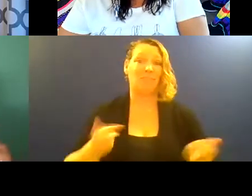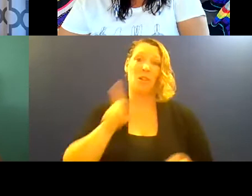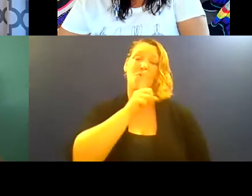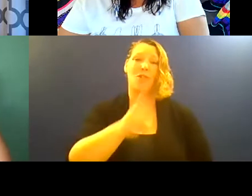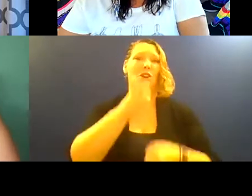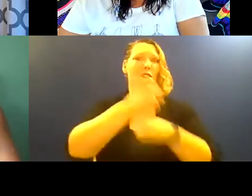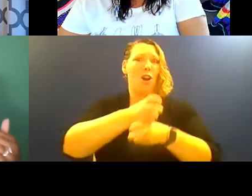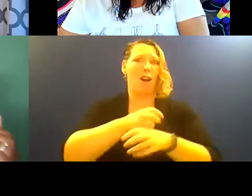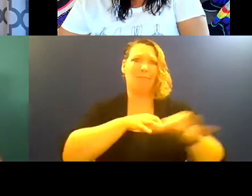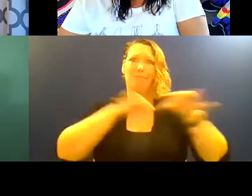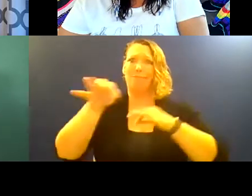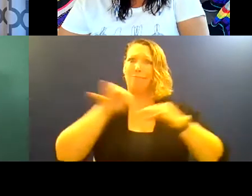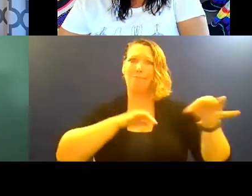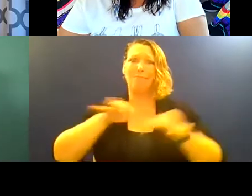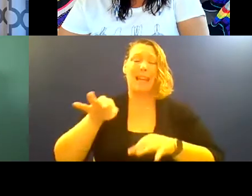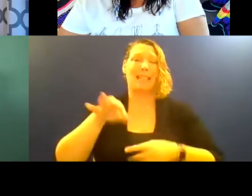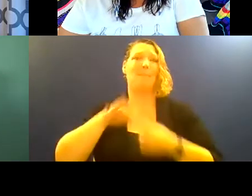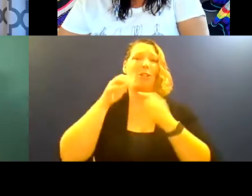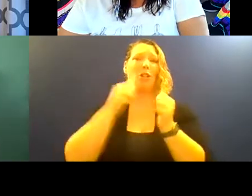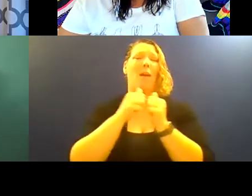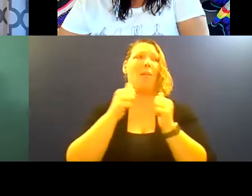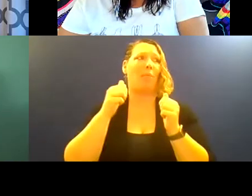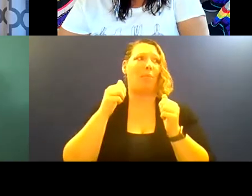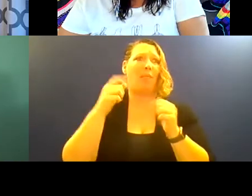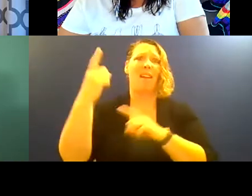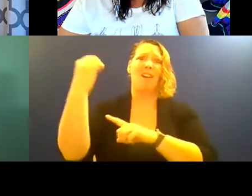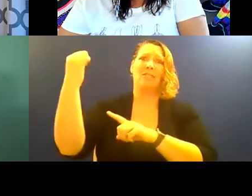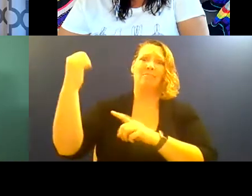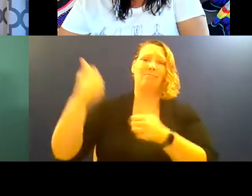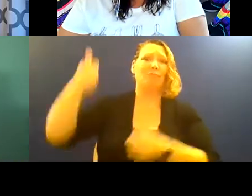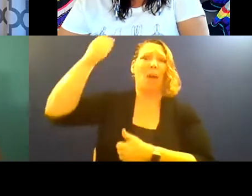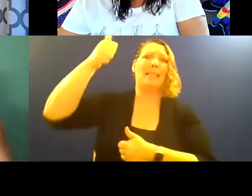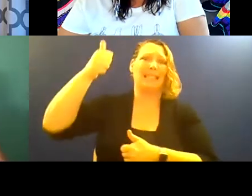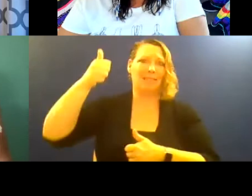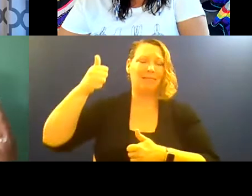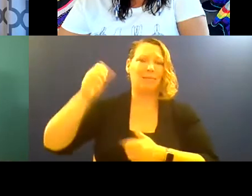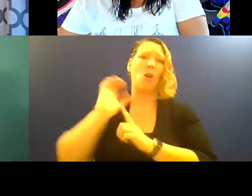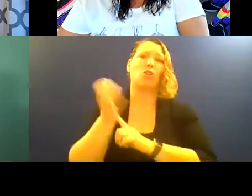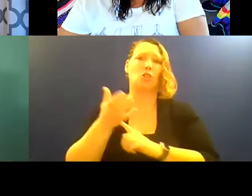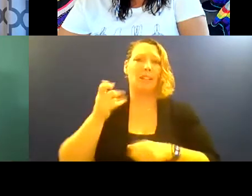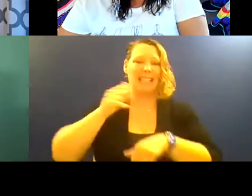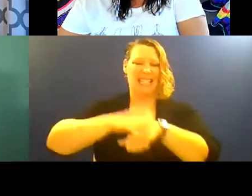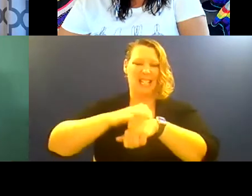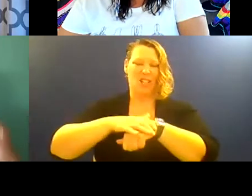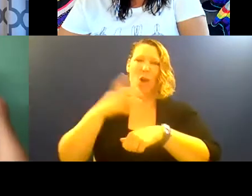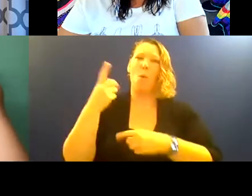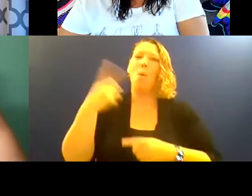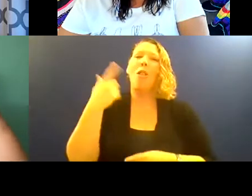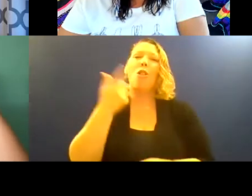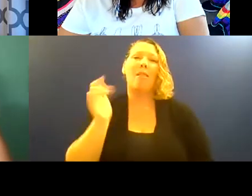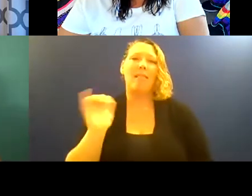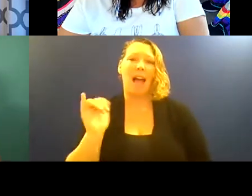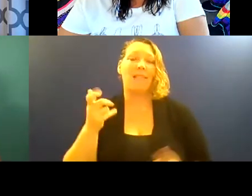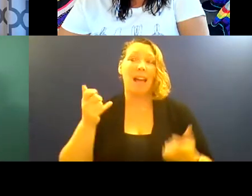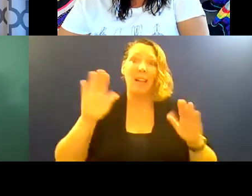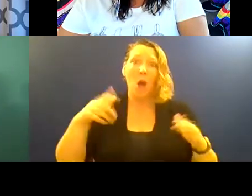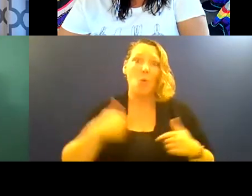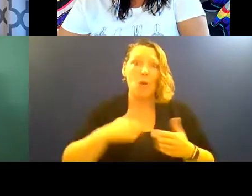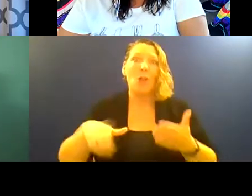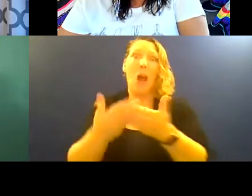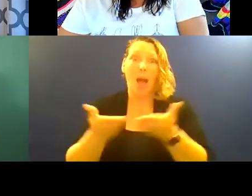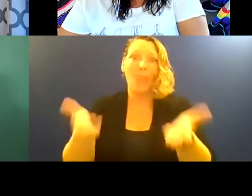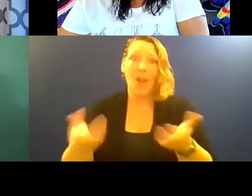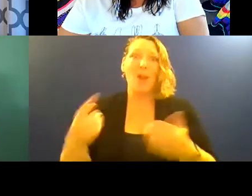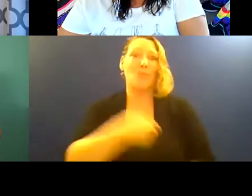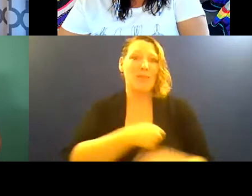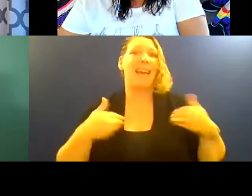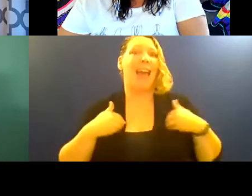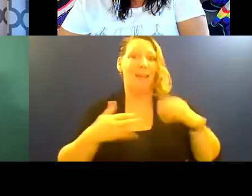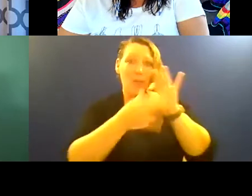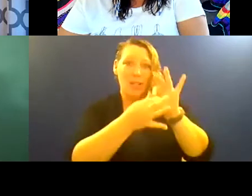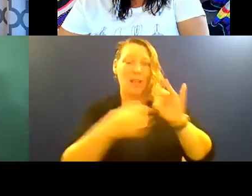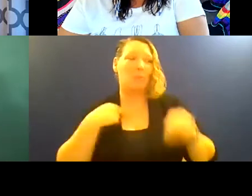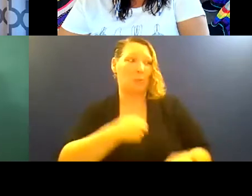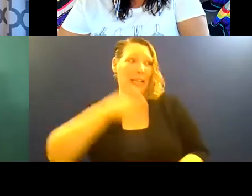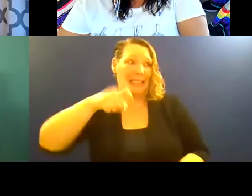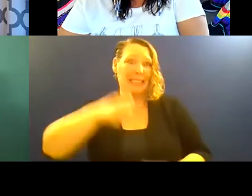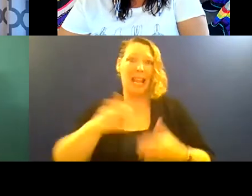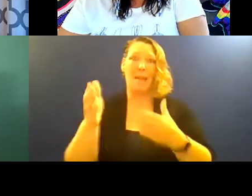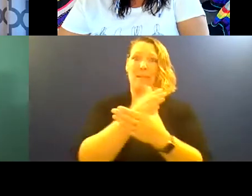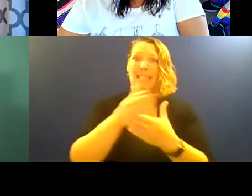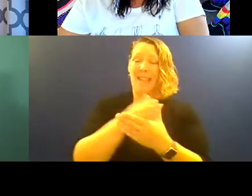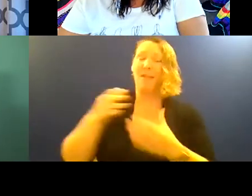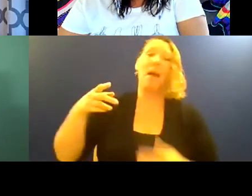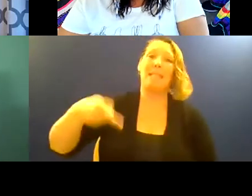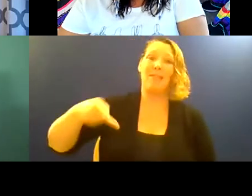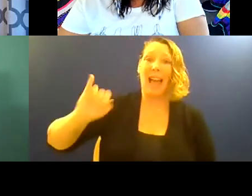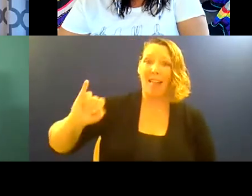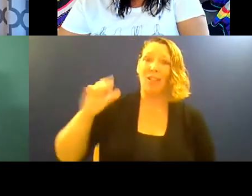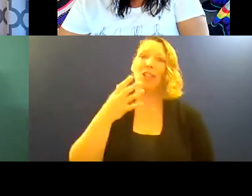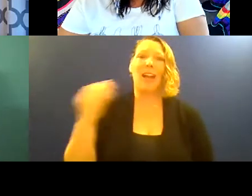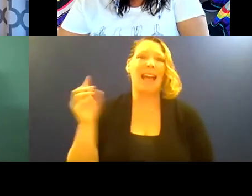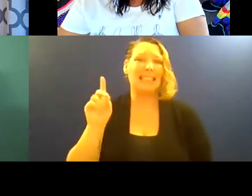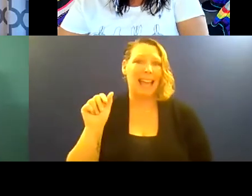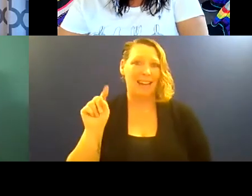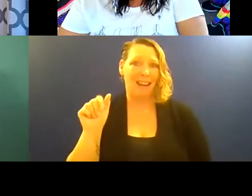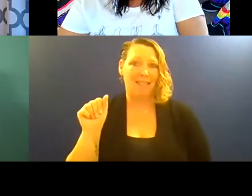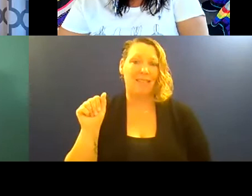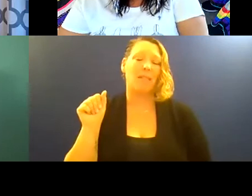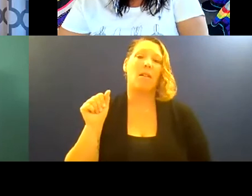Right? And it's really hard to describe, especially in a dominant culture environment, especially in English, like what that metric even looks like of like, hey we got there, we have the relationship that we need between Pacific Islanders and between data